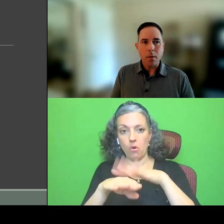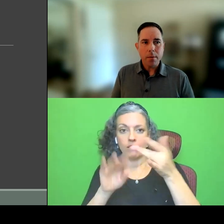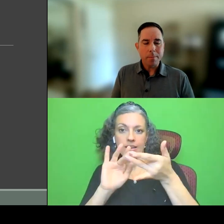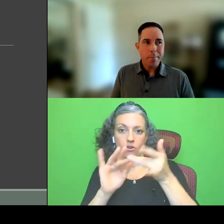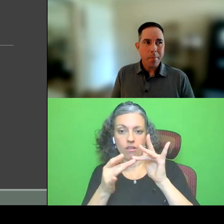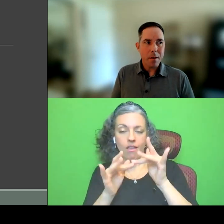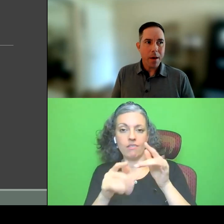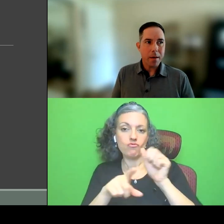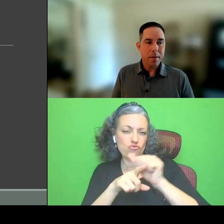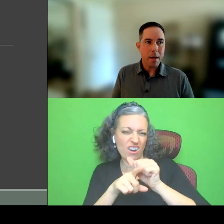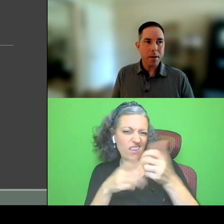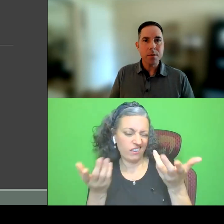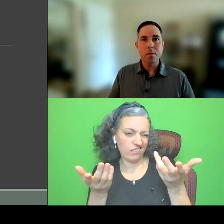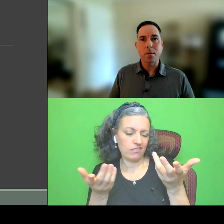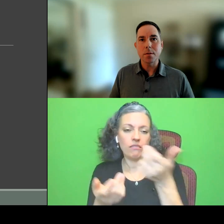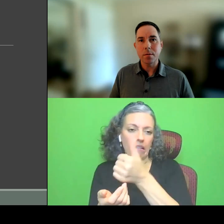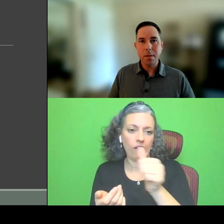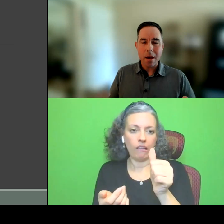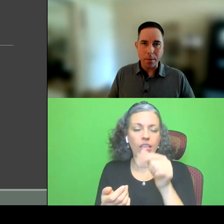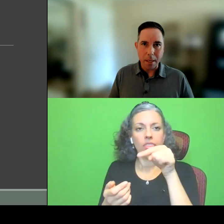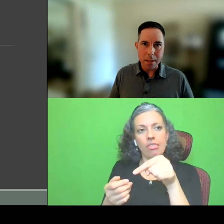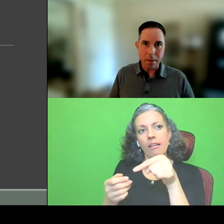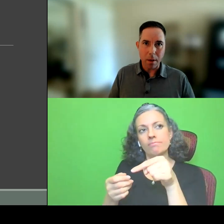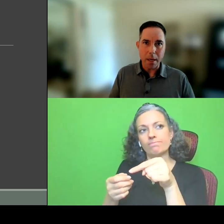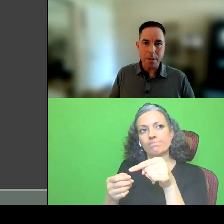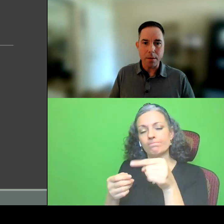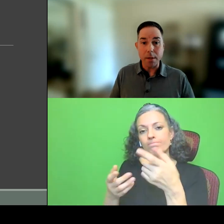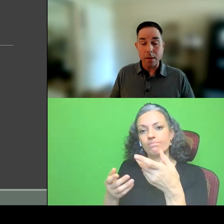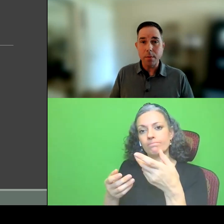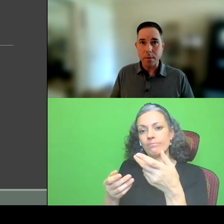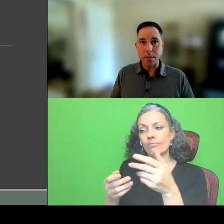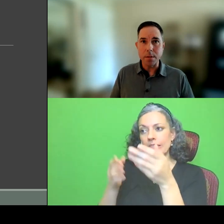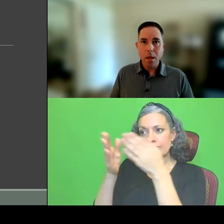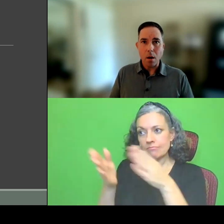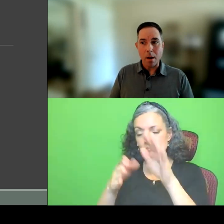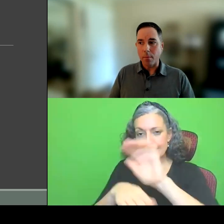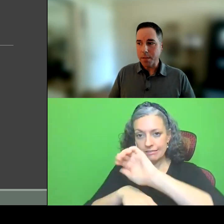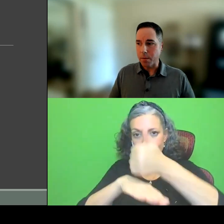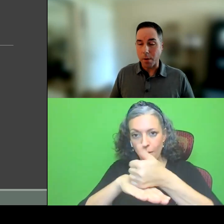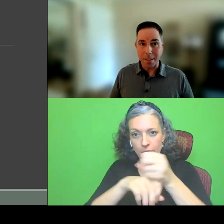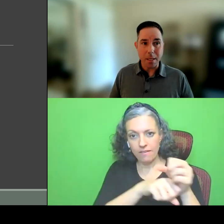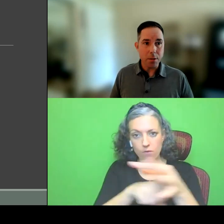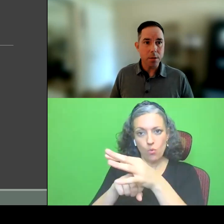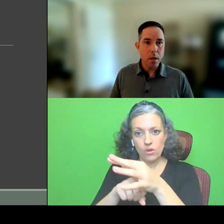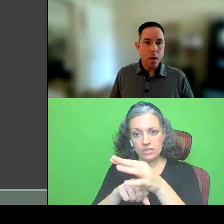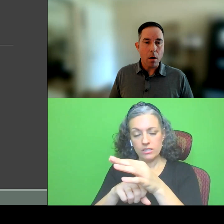However, if that external scaffolding isn't in place, if the influences around the rest of the organization